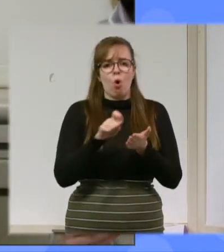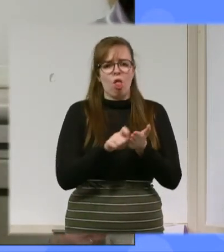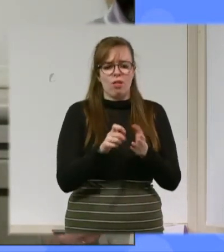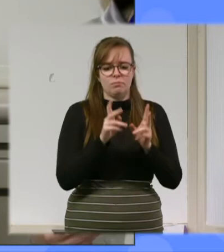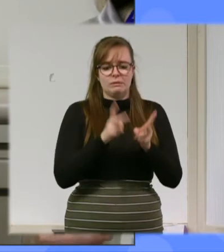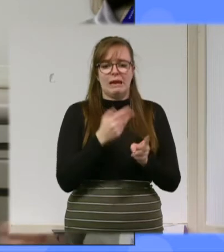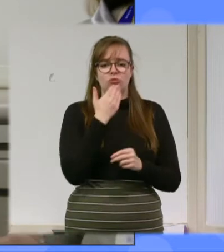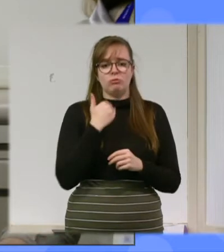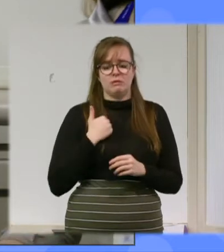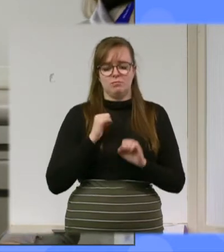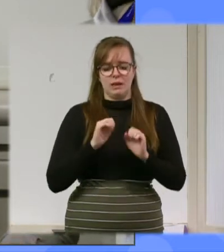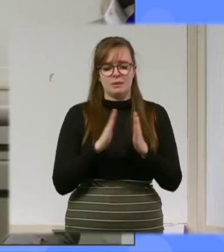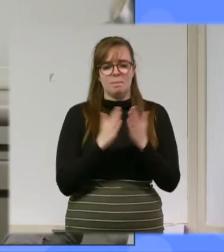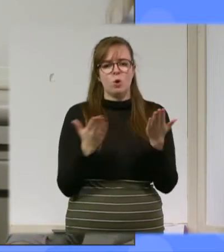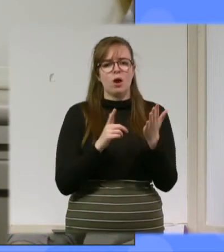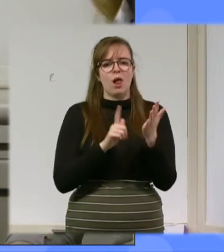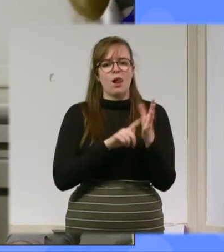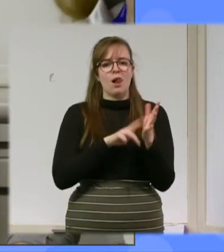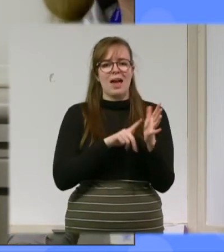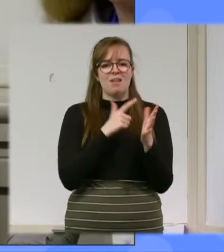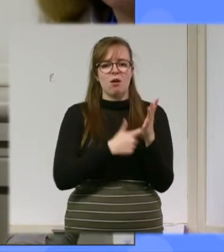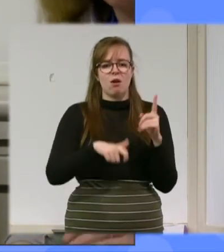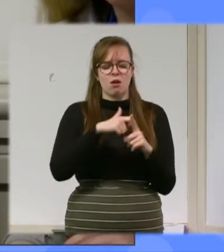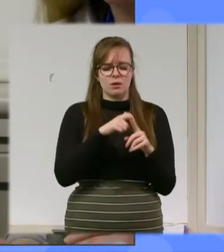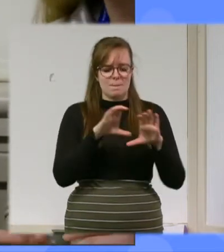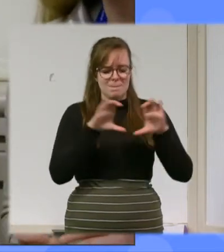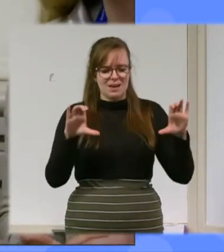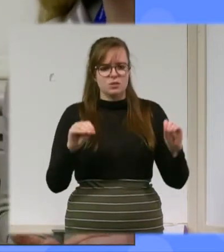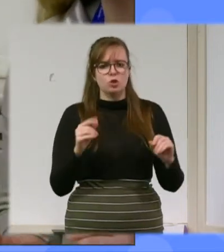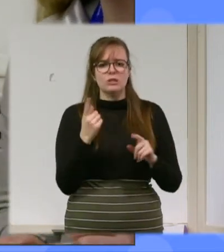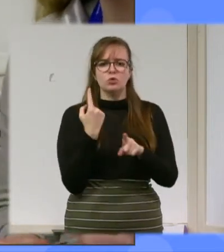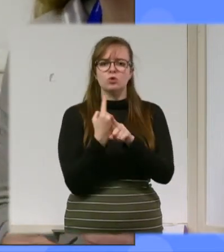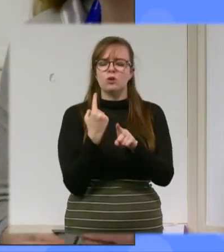he's okay Lana there's a passage in it where he talks about the phone it's not